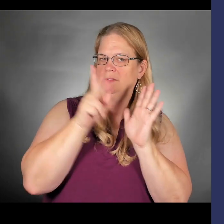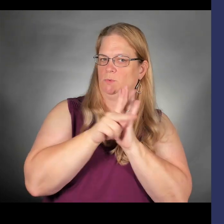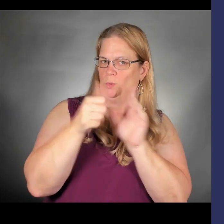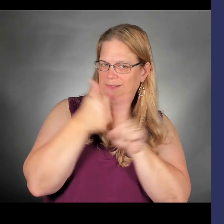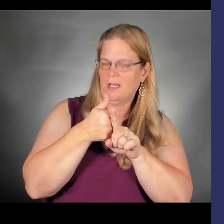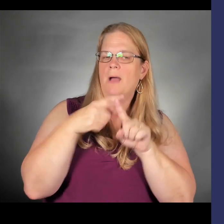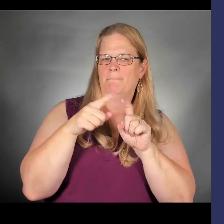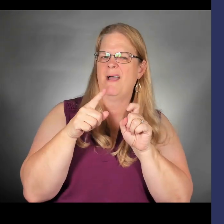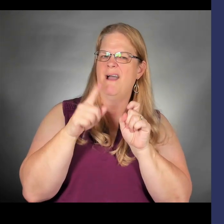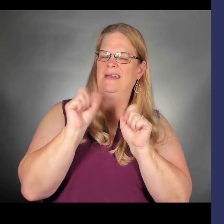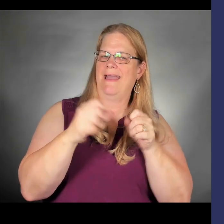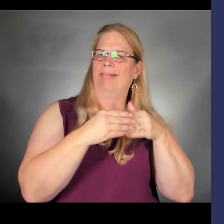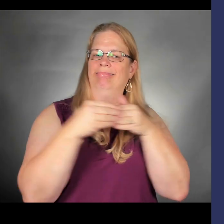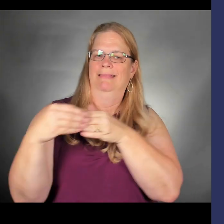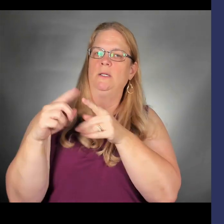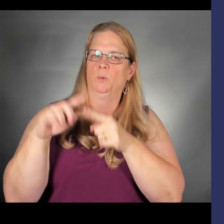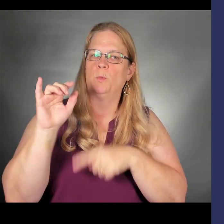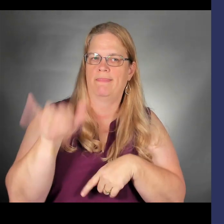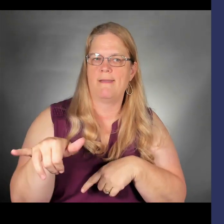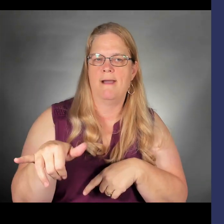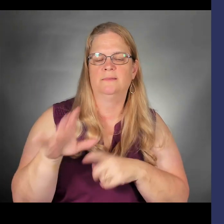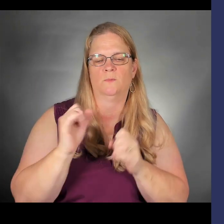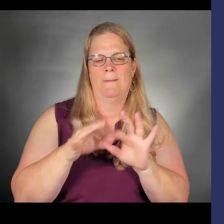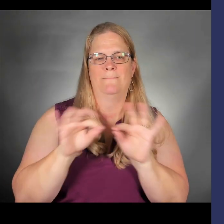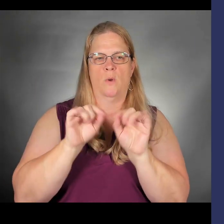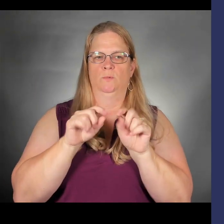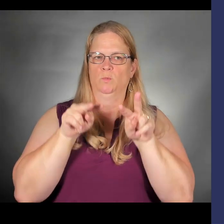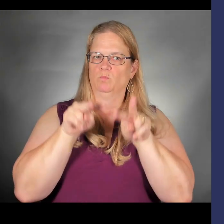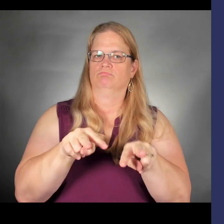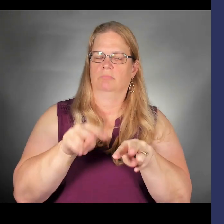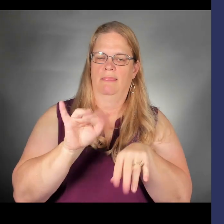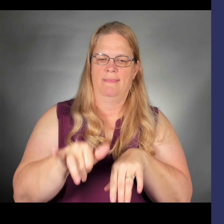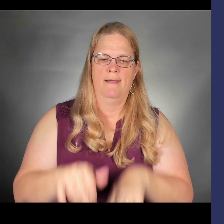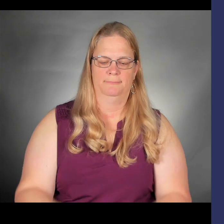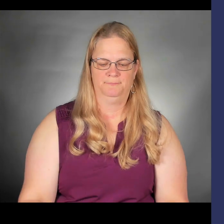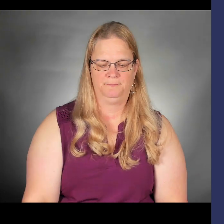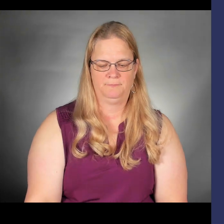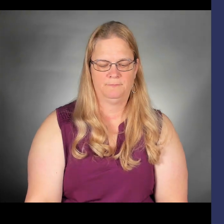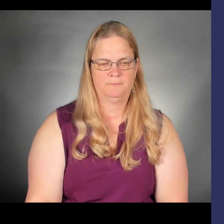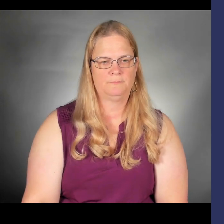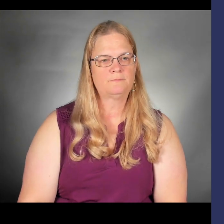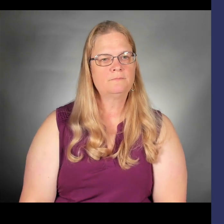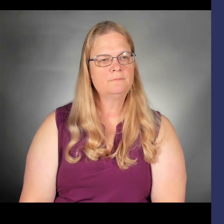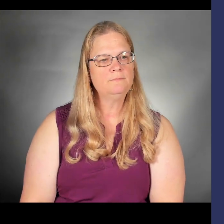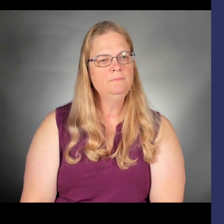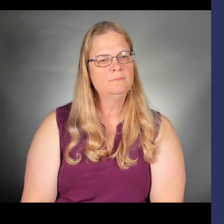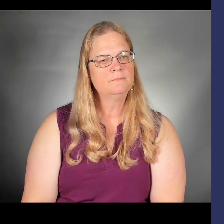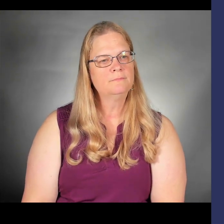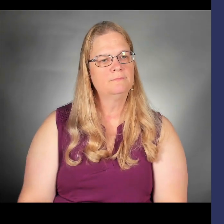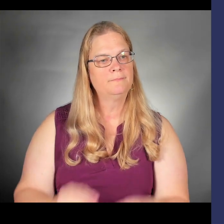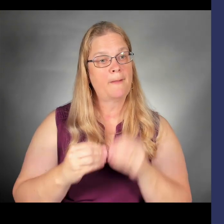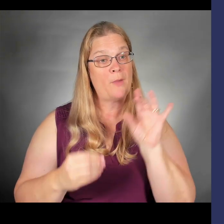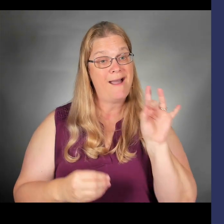this does not always mean that they are suicidal, but it can lead to that. So it's important to keep an eye out for those behaviors.